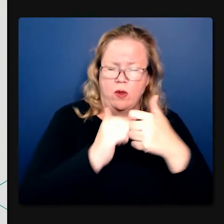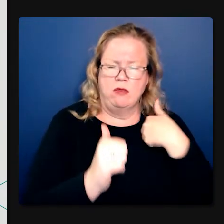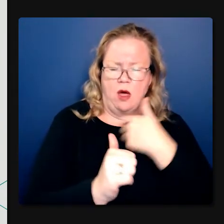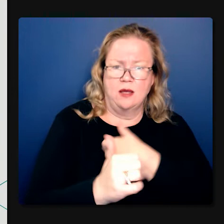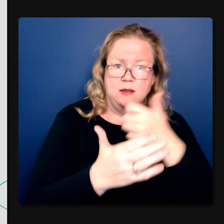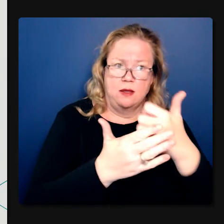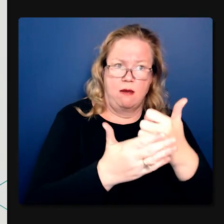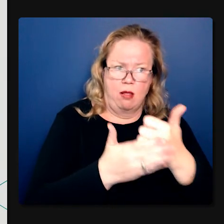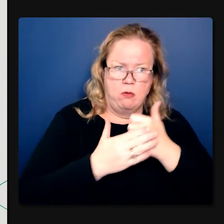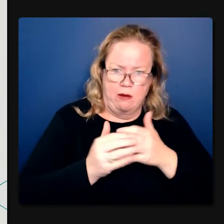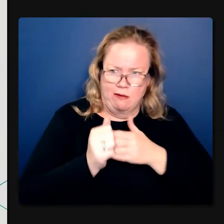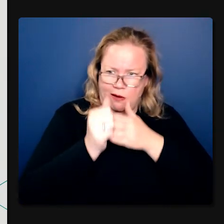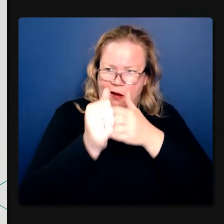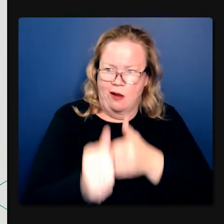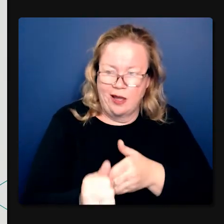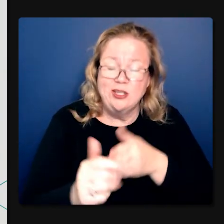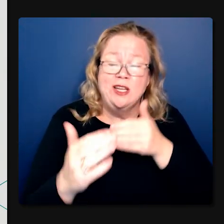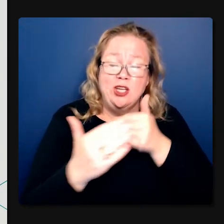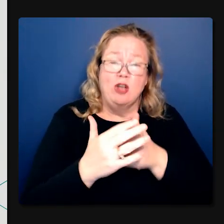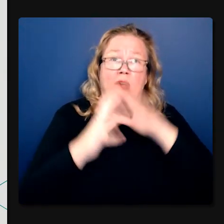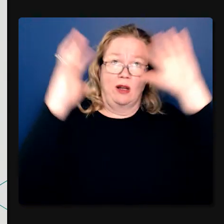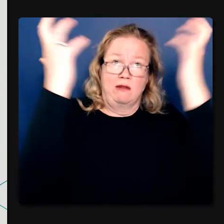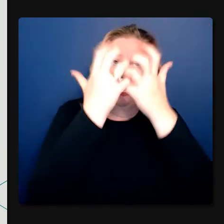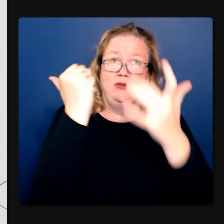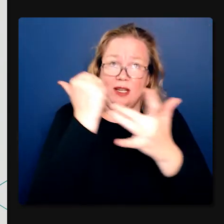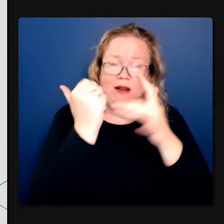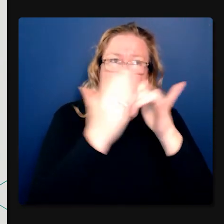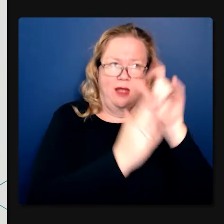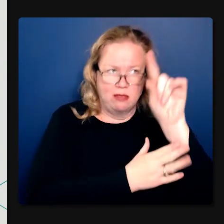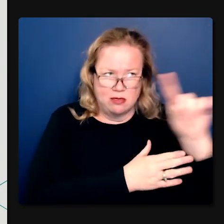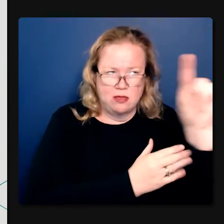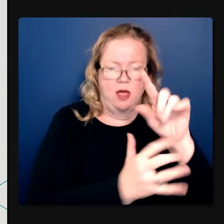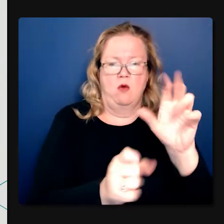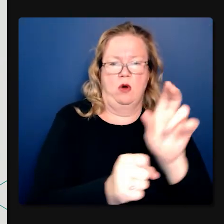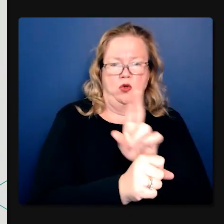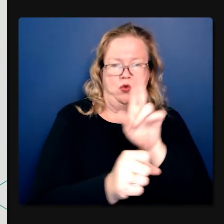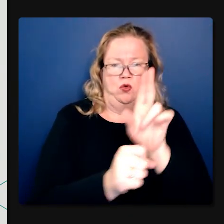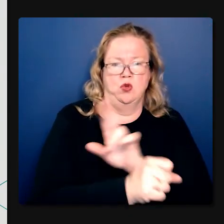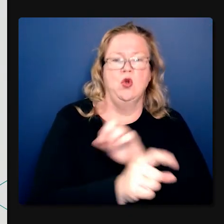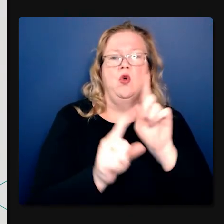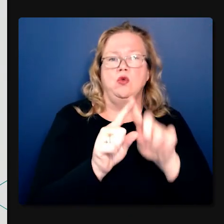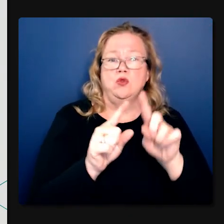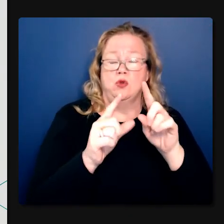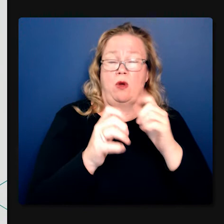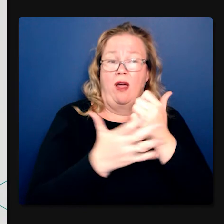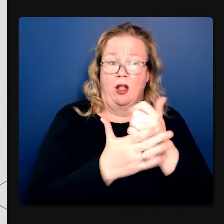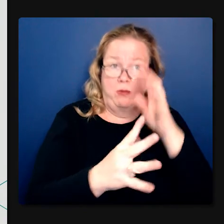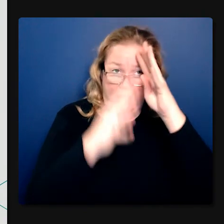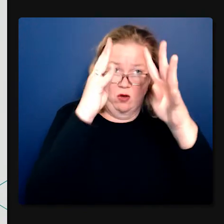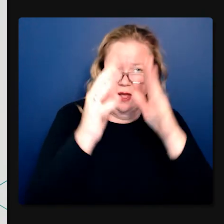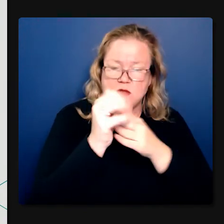and can help guide us towards the types of cloud technology that they want to use to move innovation forward.